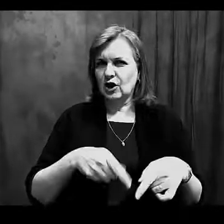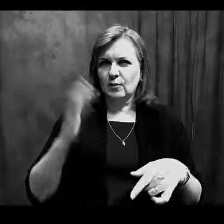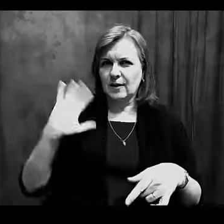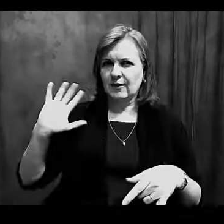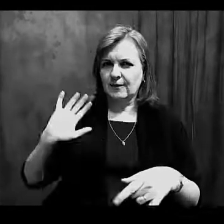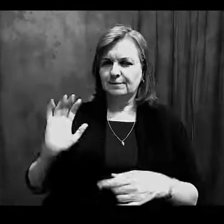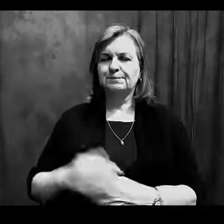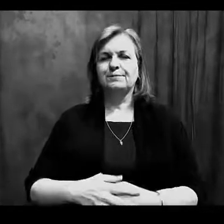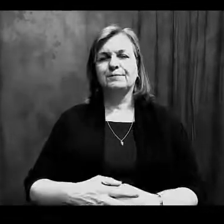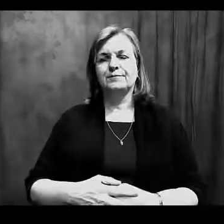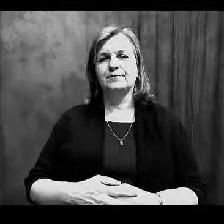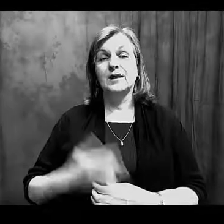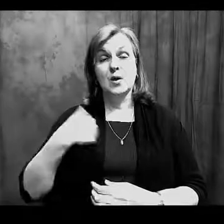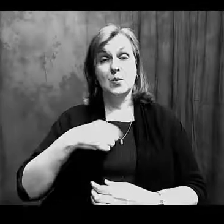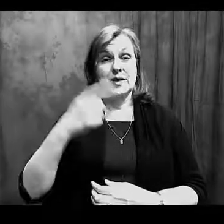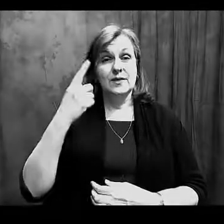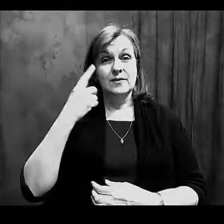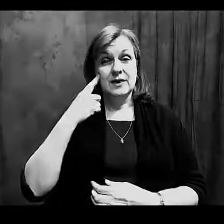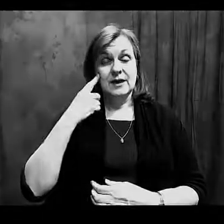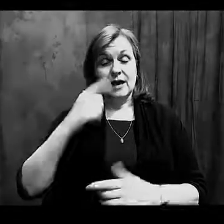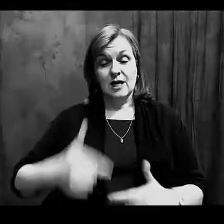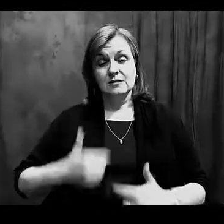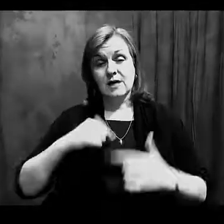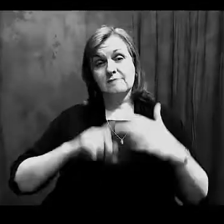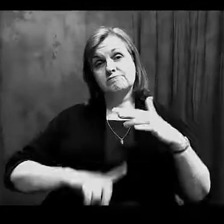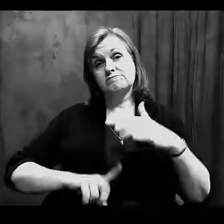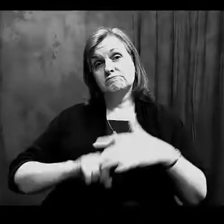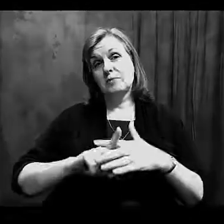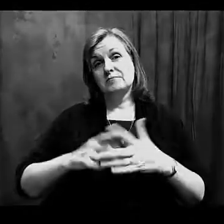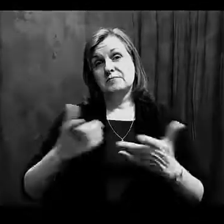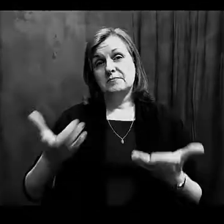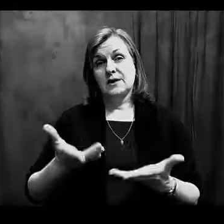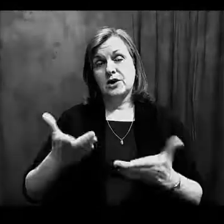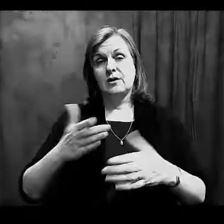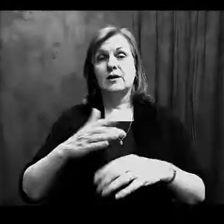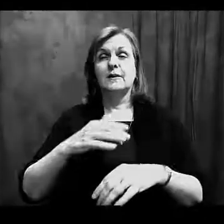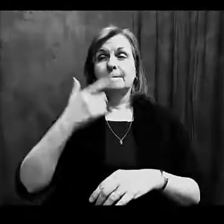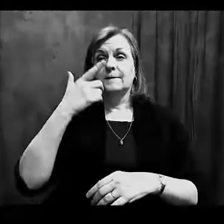we think that life ended up on this planet because of a couple of different